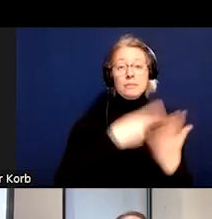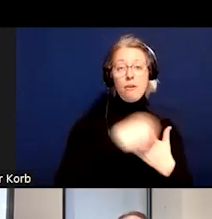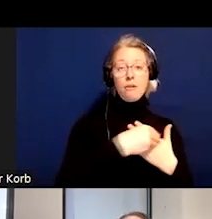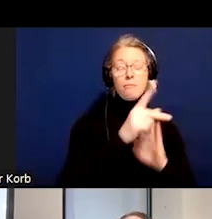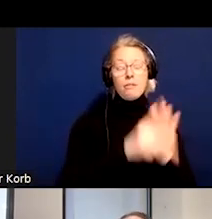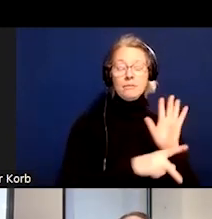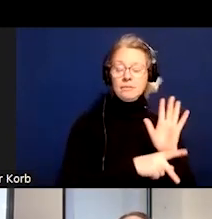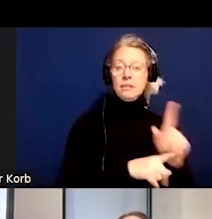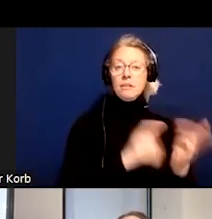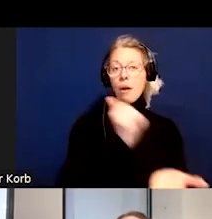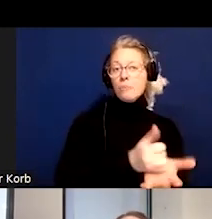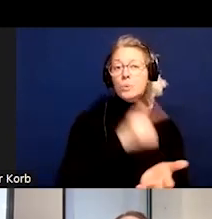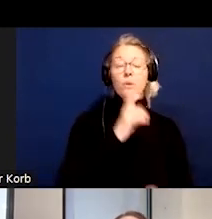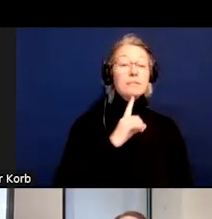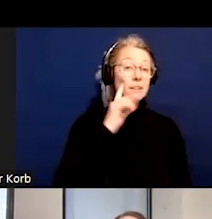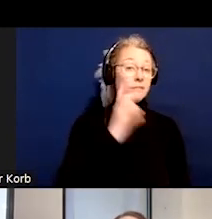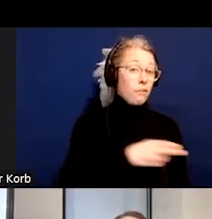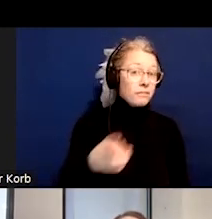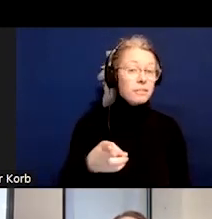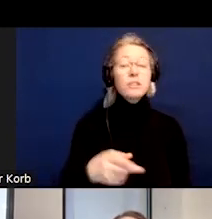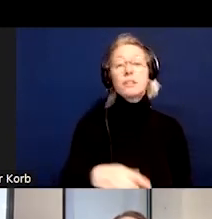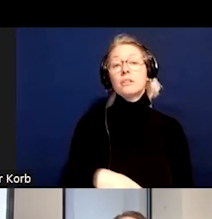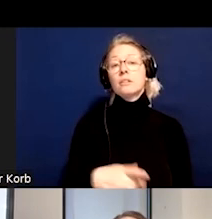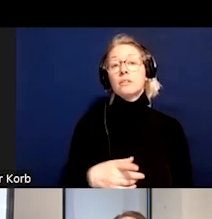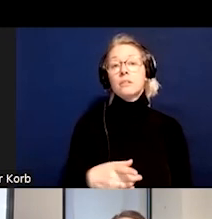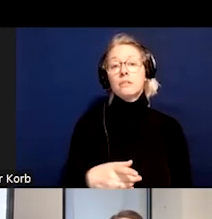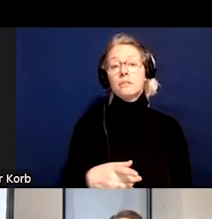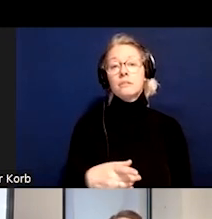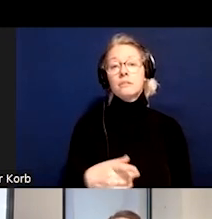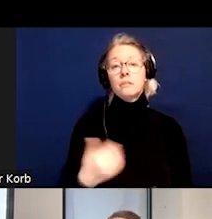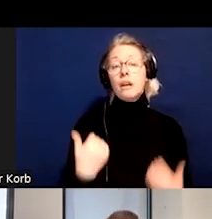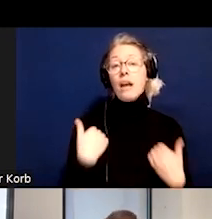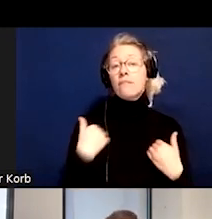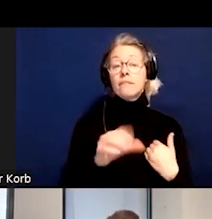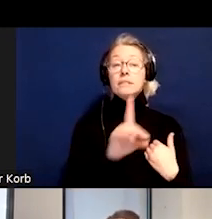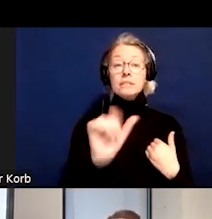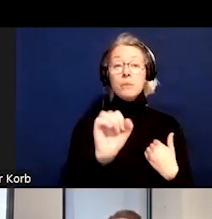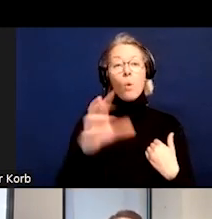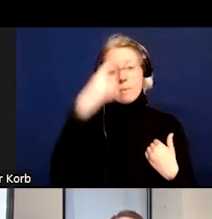who are Deaf, hard of hearing, have a disability or are living with mental illness, or who